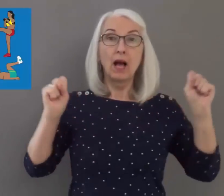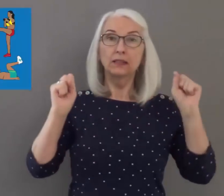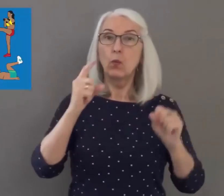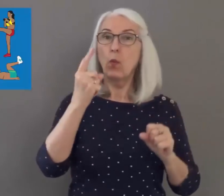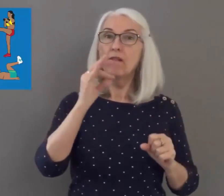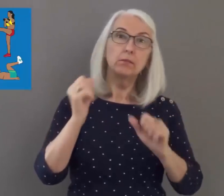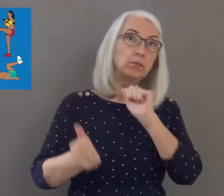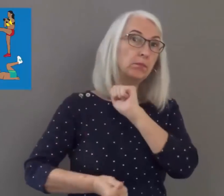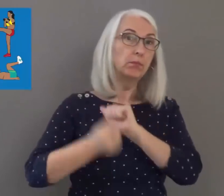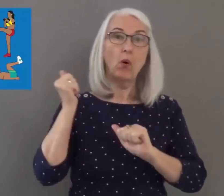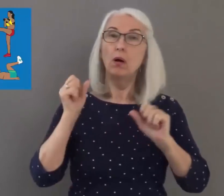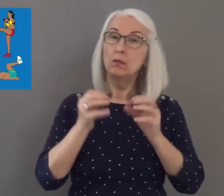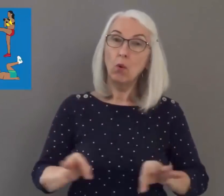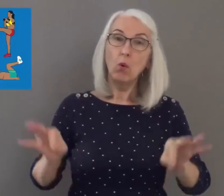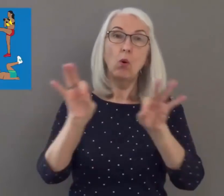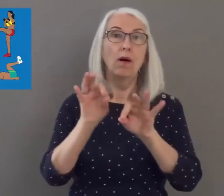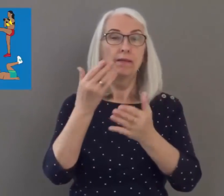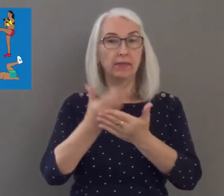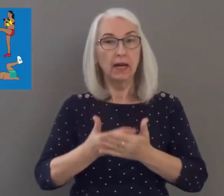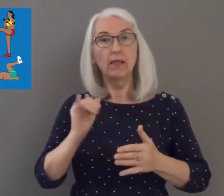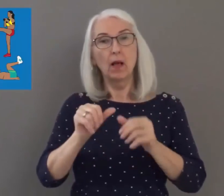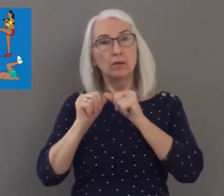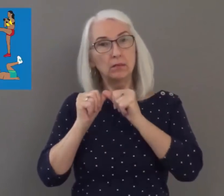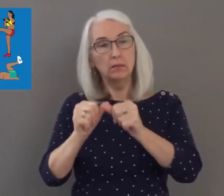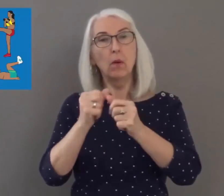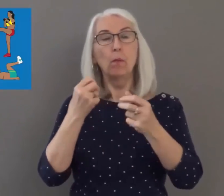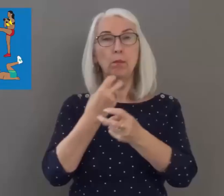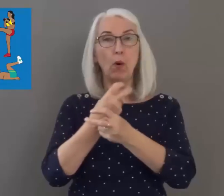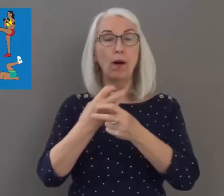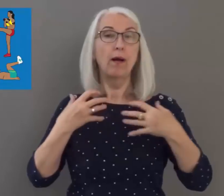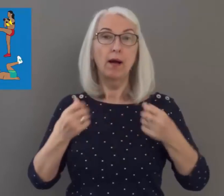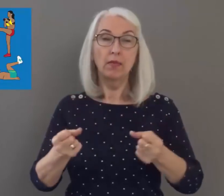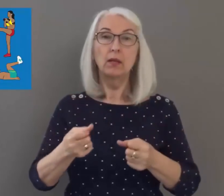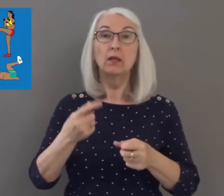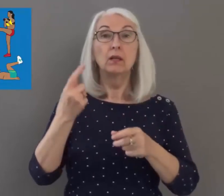Exercise is one of the most important factors in maintaining bone health.